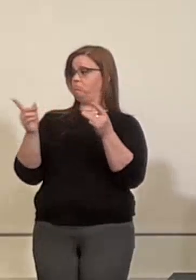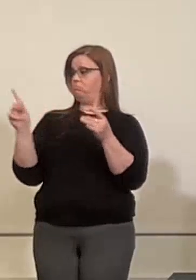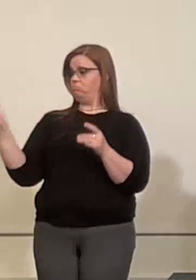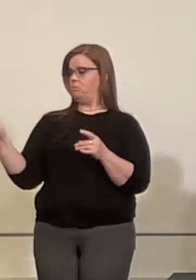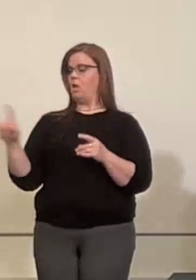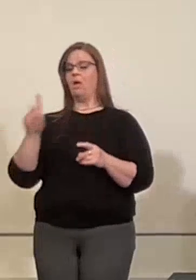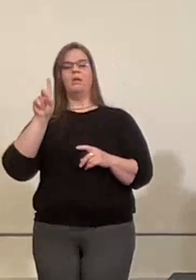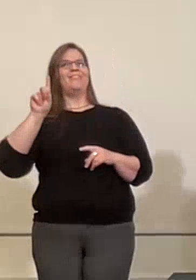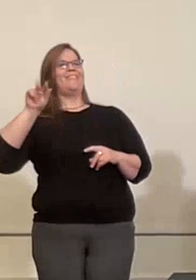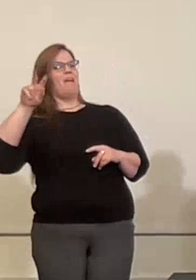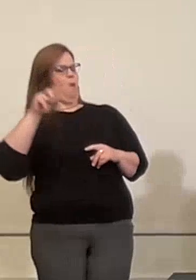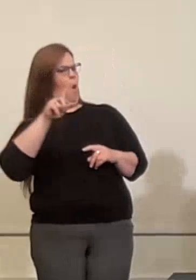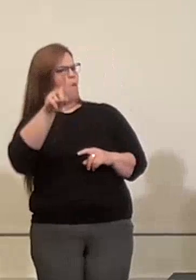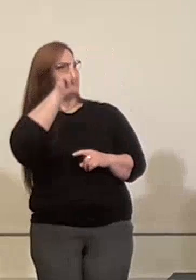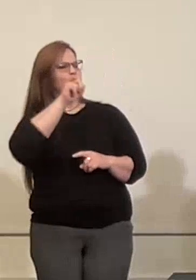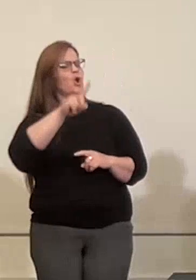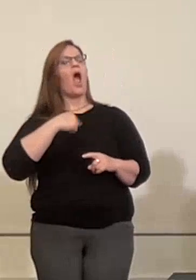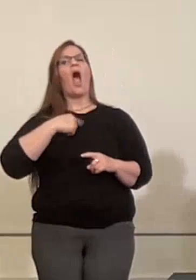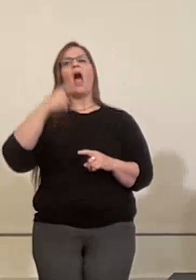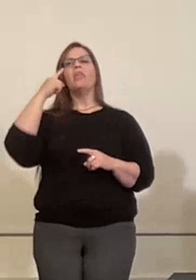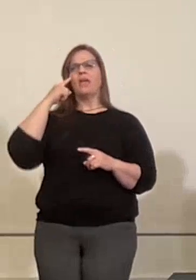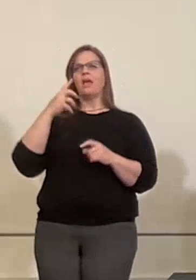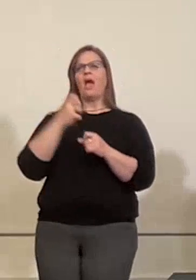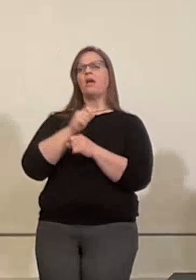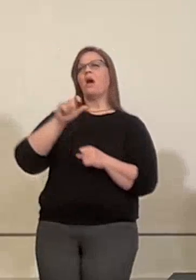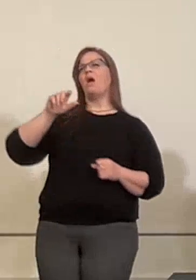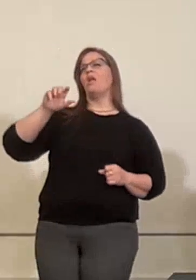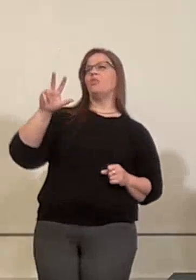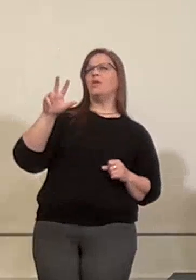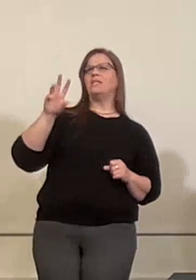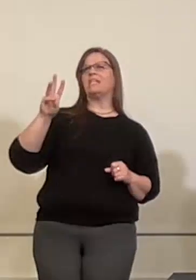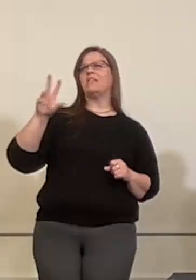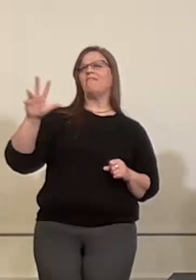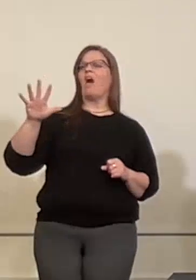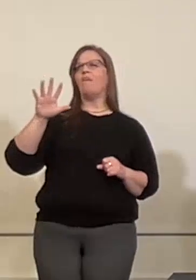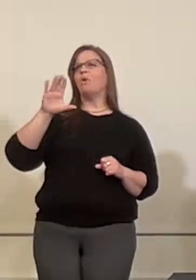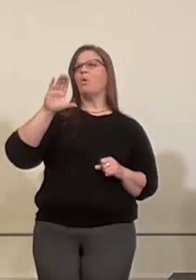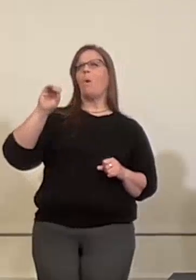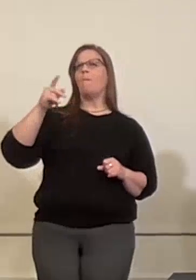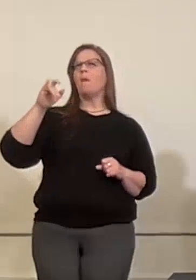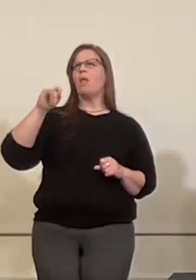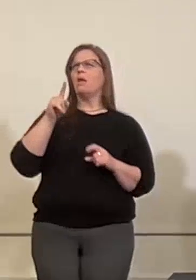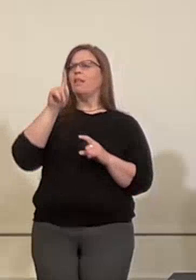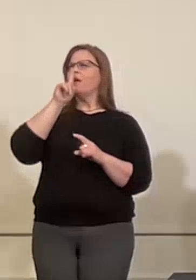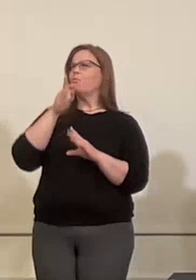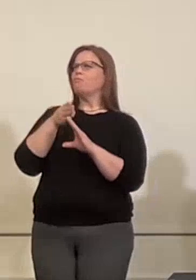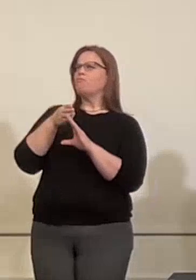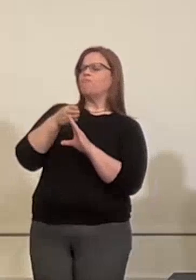I think I got M365 copilot. It was either right before Christmas or right.